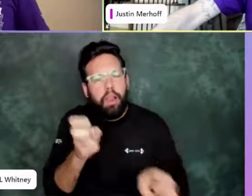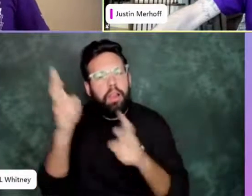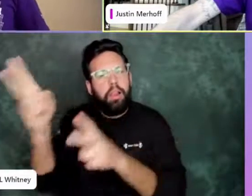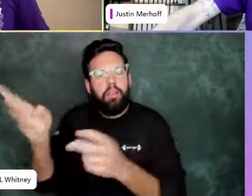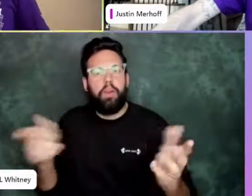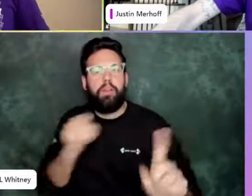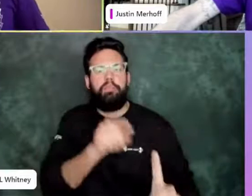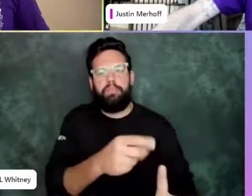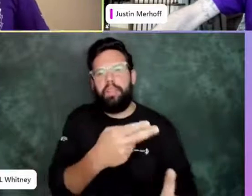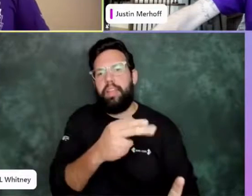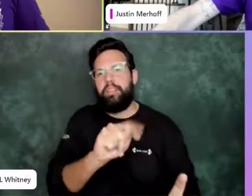Yup.